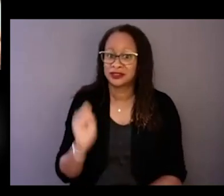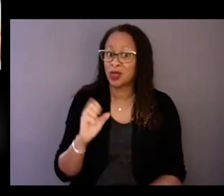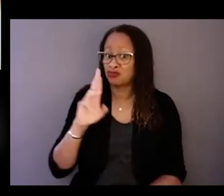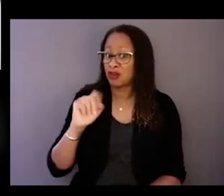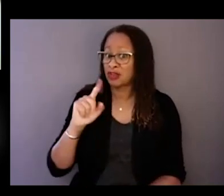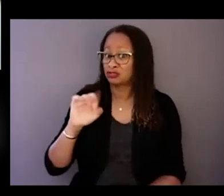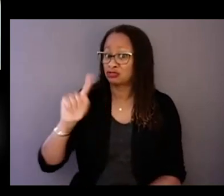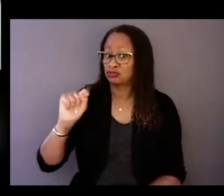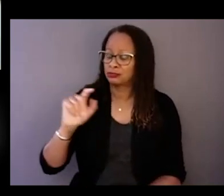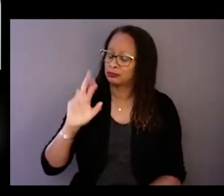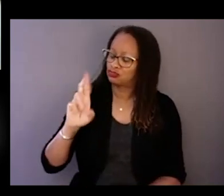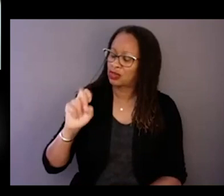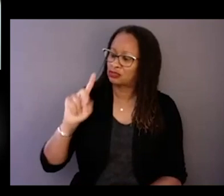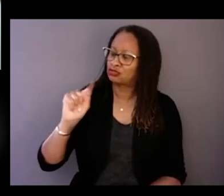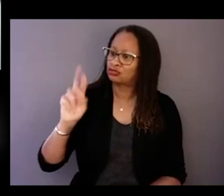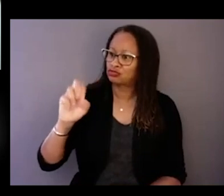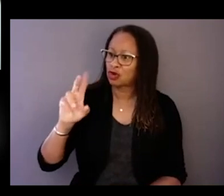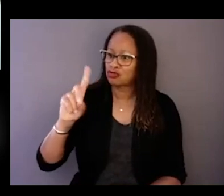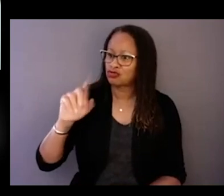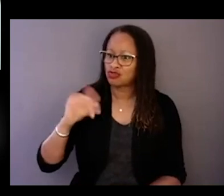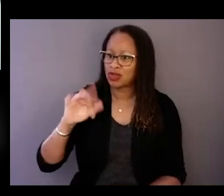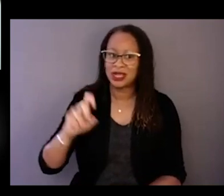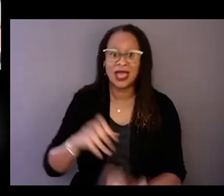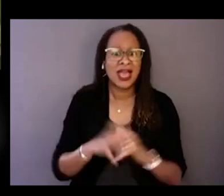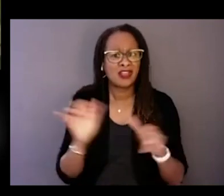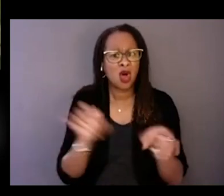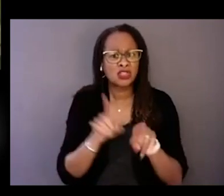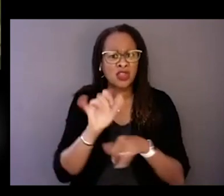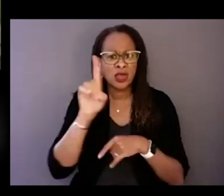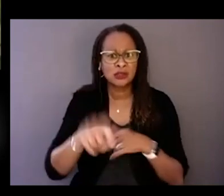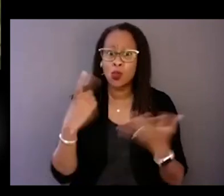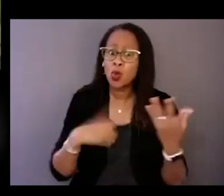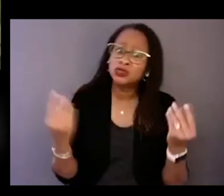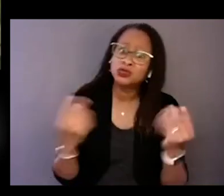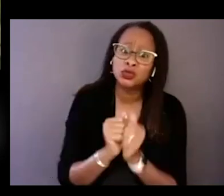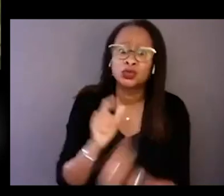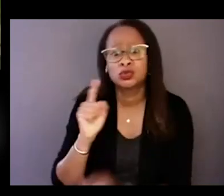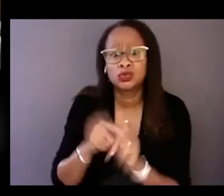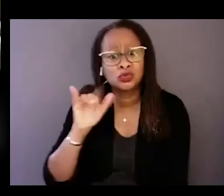of this woman also, what did you do to Justin? What did you do to Justin? He's the victim here.